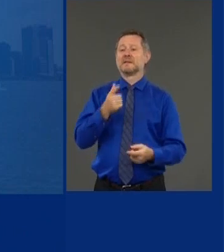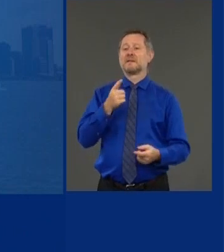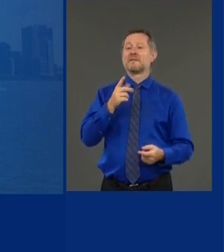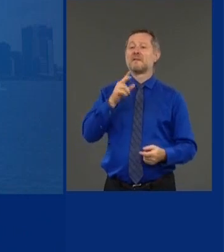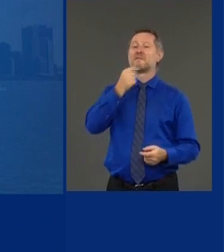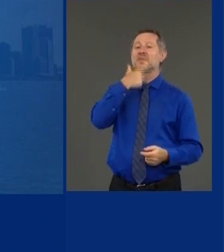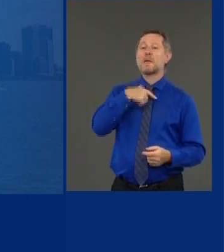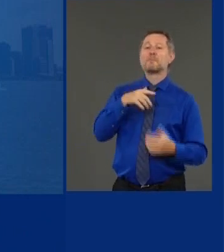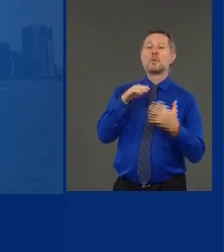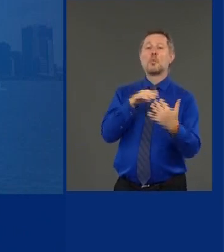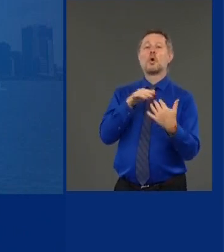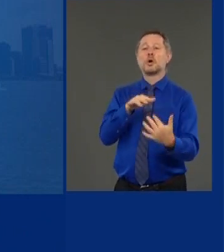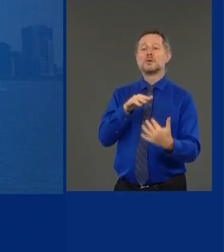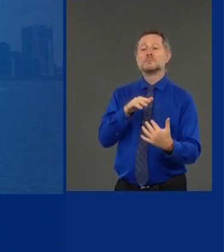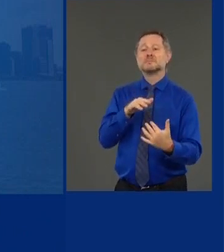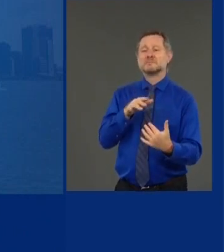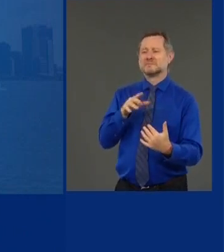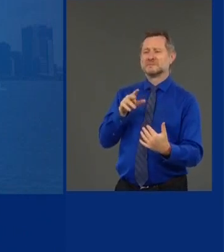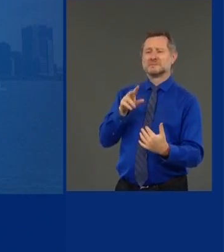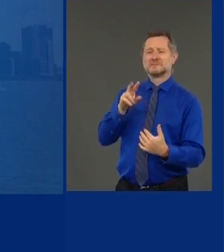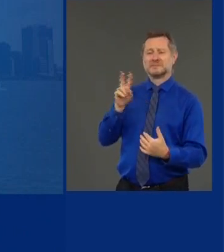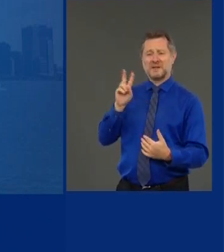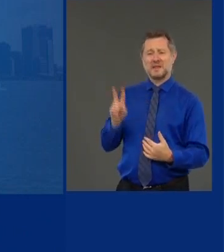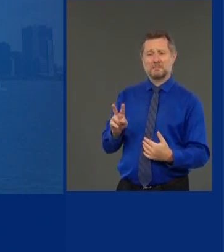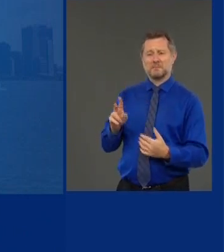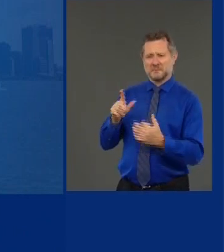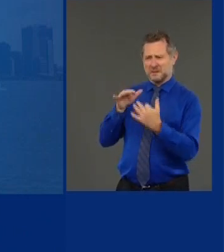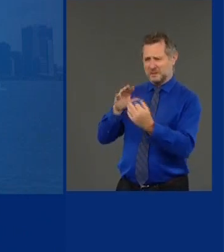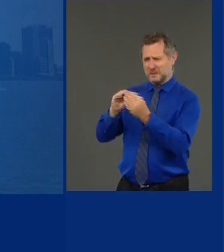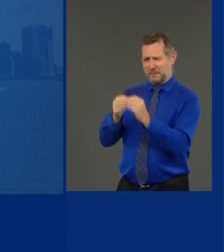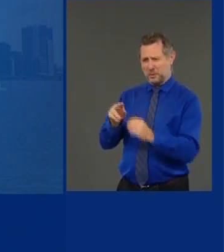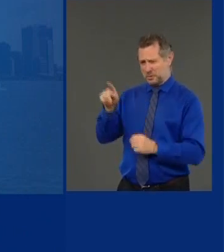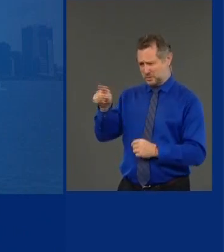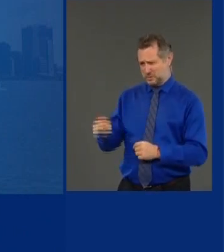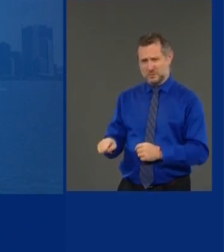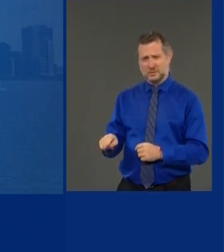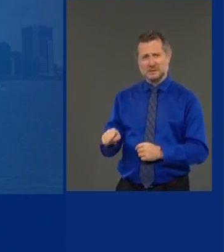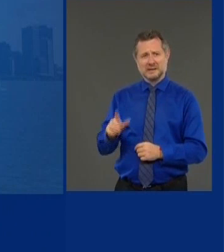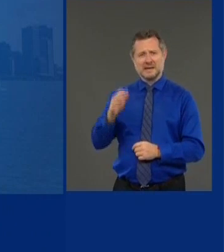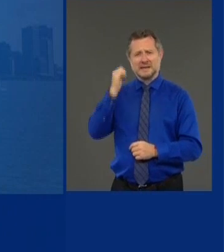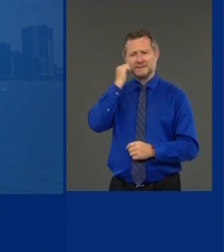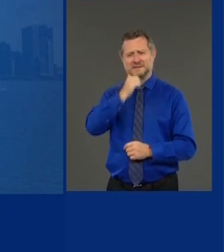MODERN HISTORY. NOT SINCE THE VIETNAM WAR HAVE